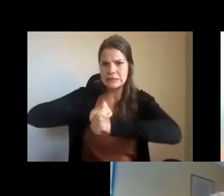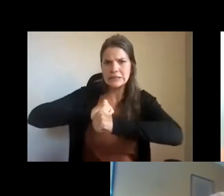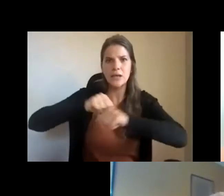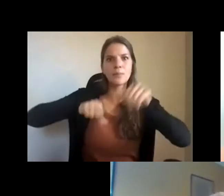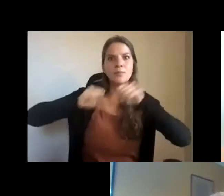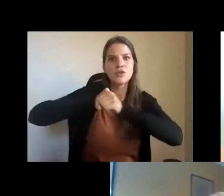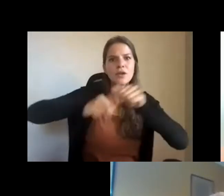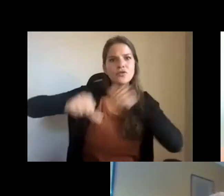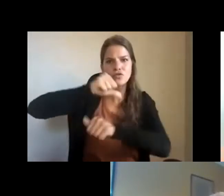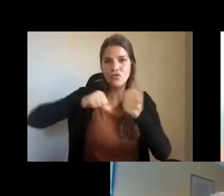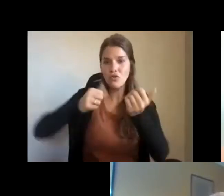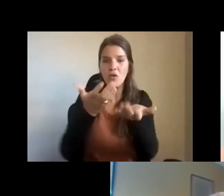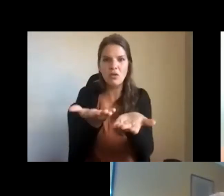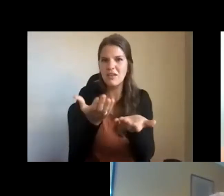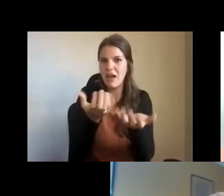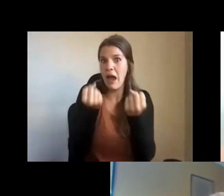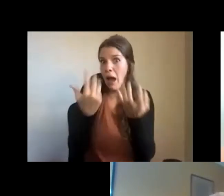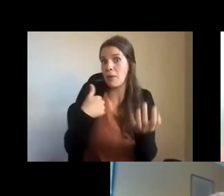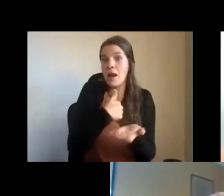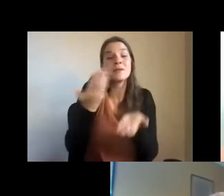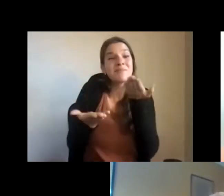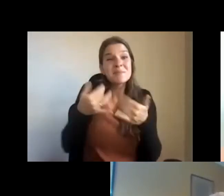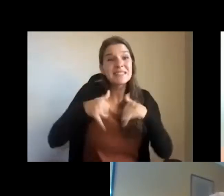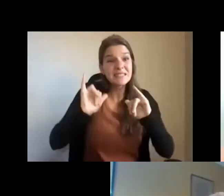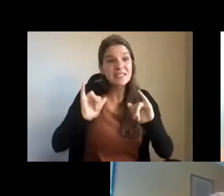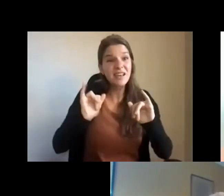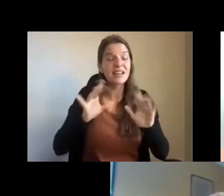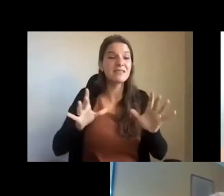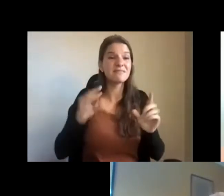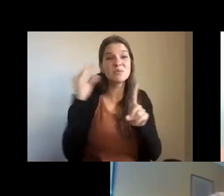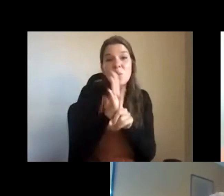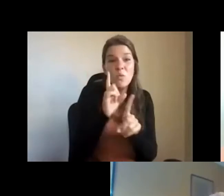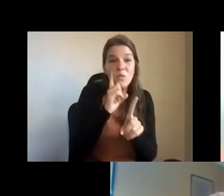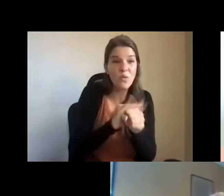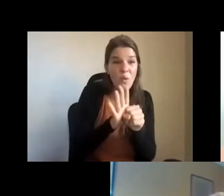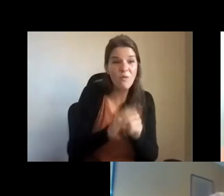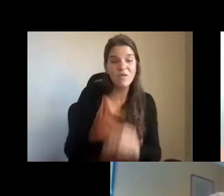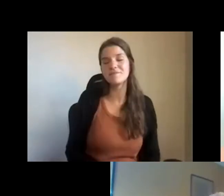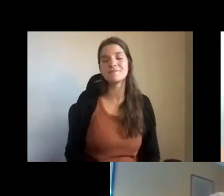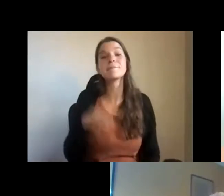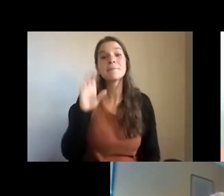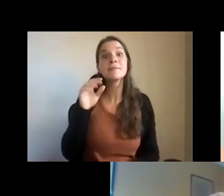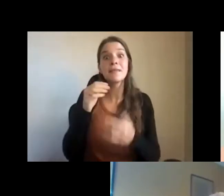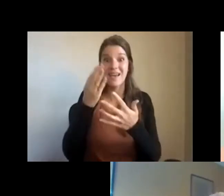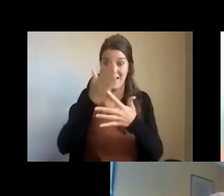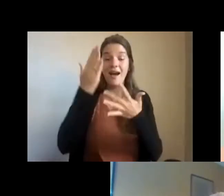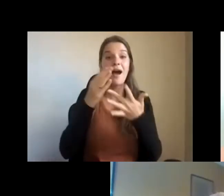population might still be exposed in some way. Then the FDA approved the Pfizer vaccine and